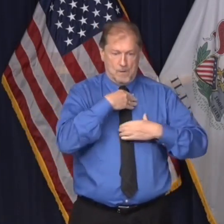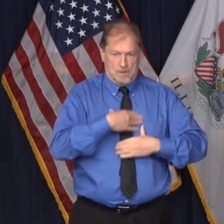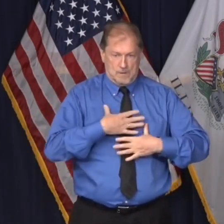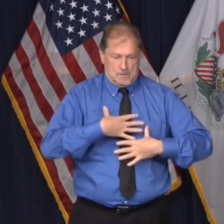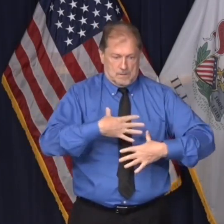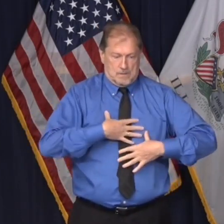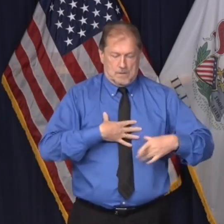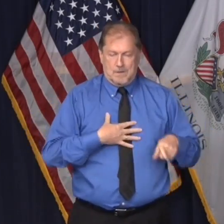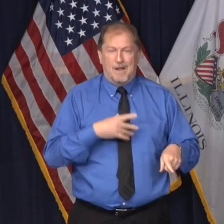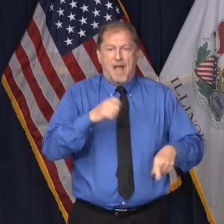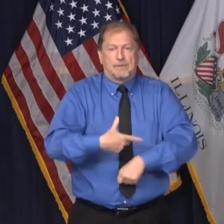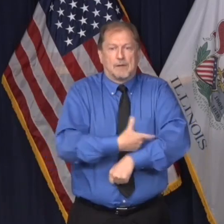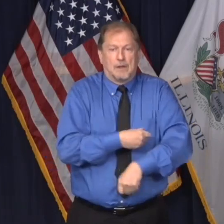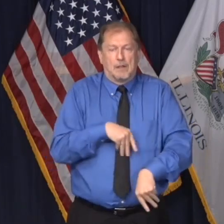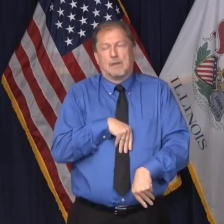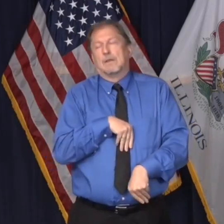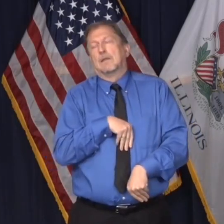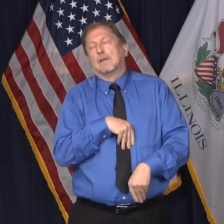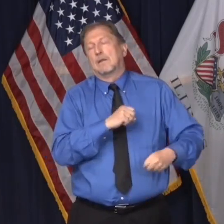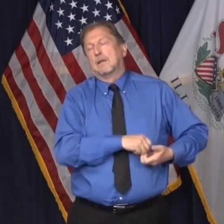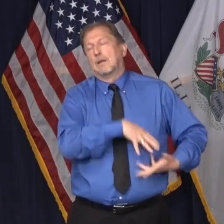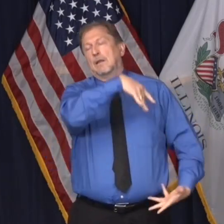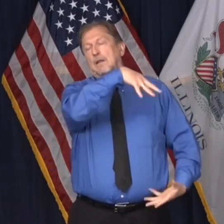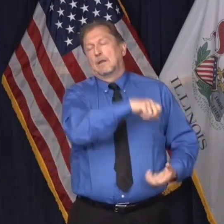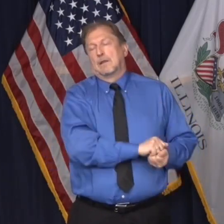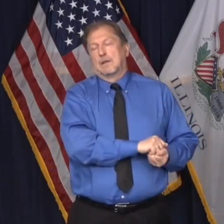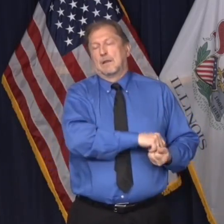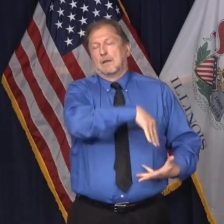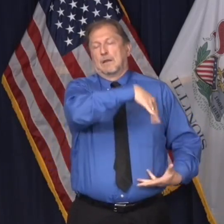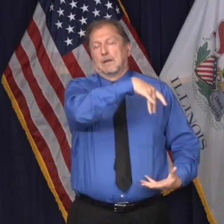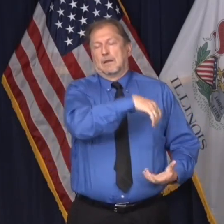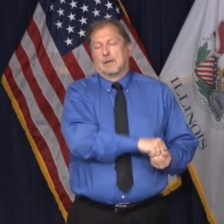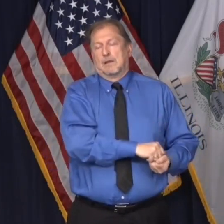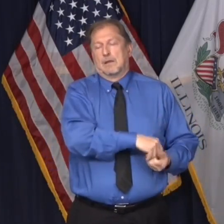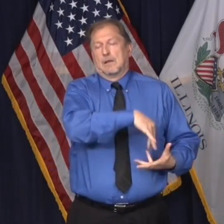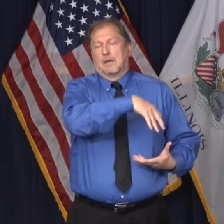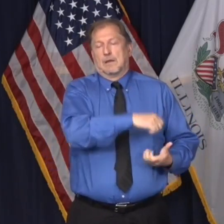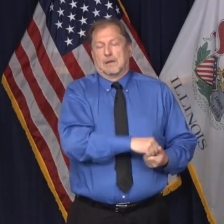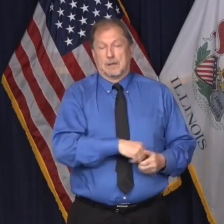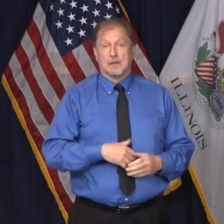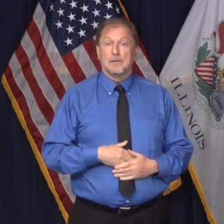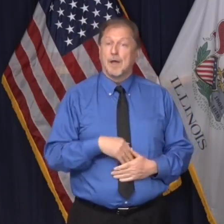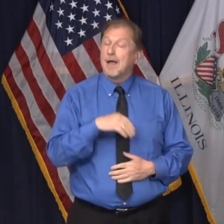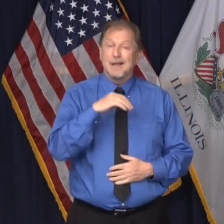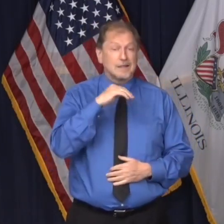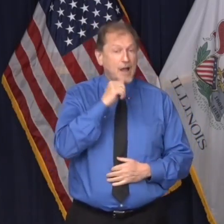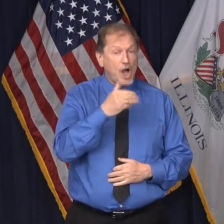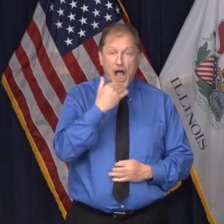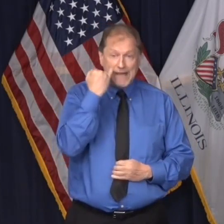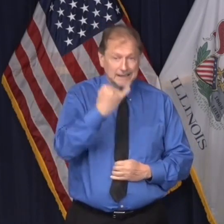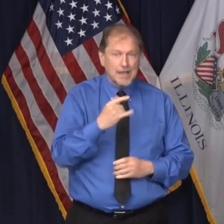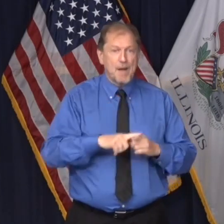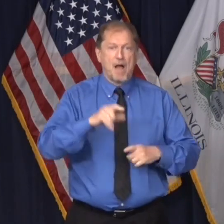LIVES. IT BEGINS A VERY DIFFICULT RECOVERY WHEN PEOPLE ARE